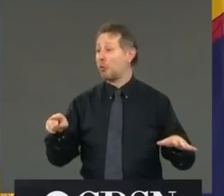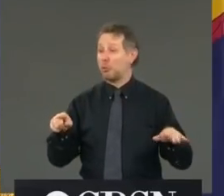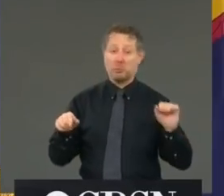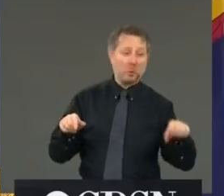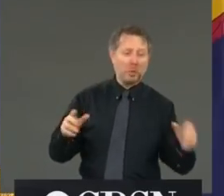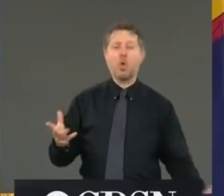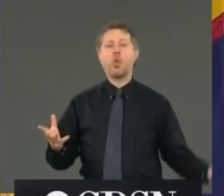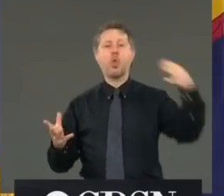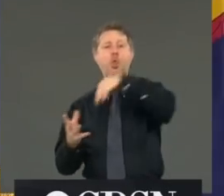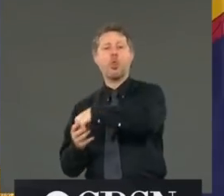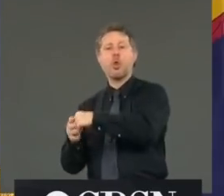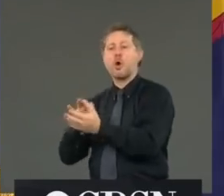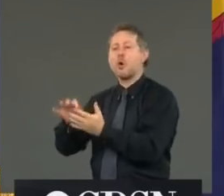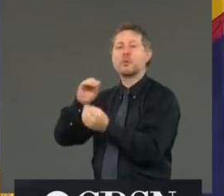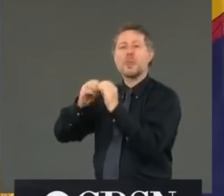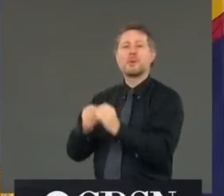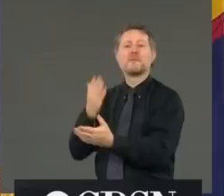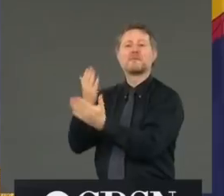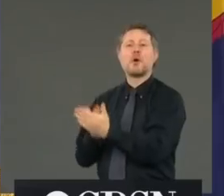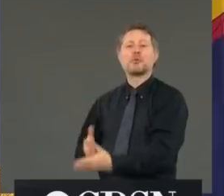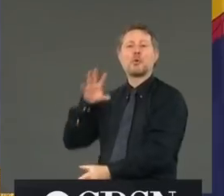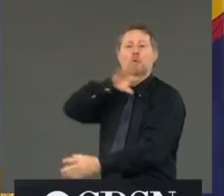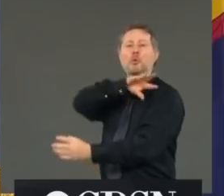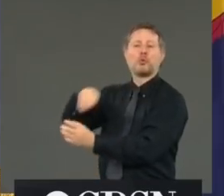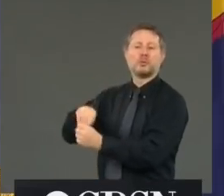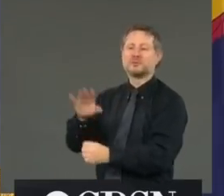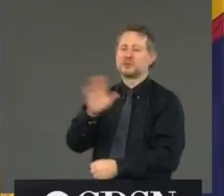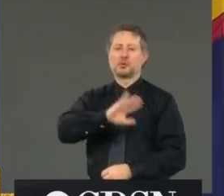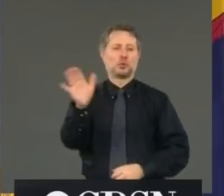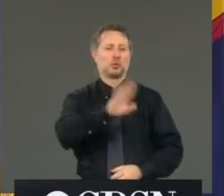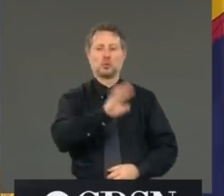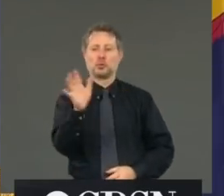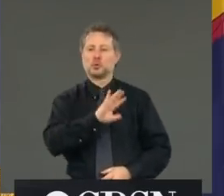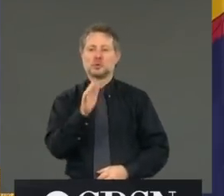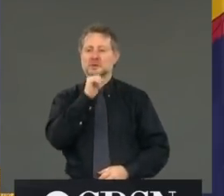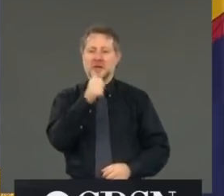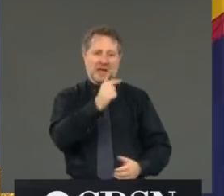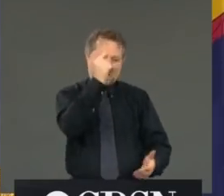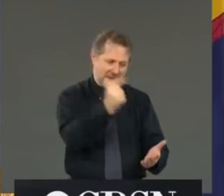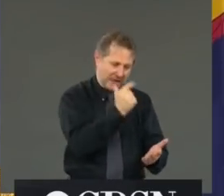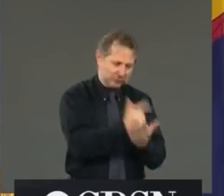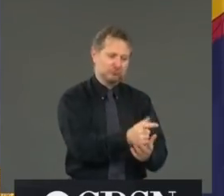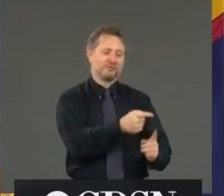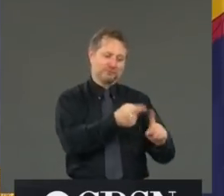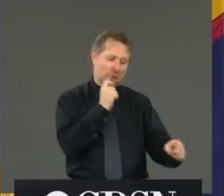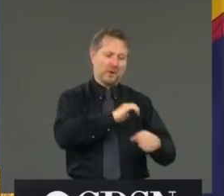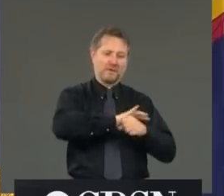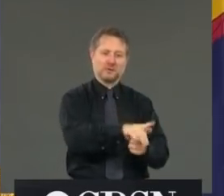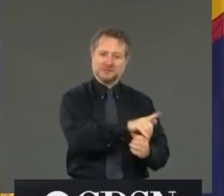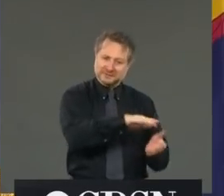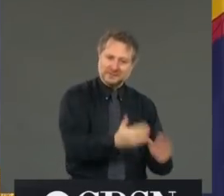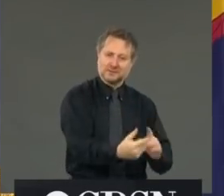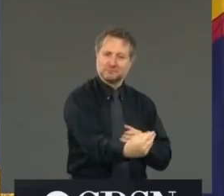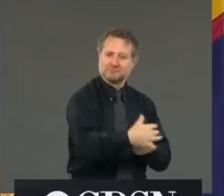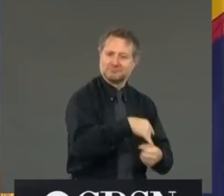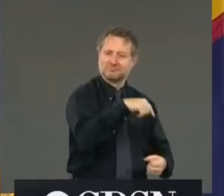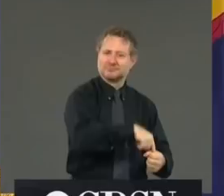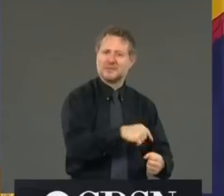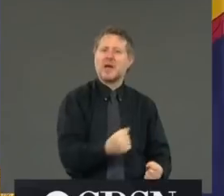PROBABLE DEATHS FROM COVID. THEY ARE TWO DIFFERENT ANSWERS, AND THEY'RE TWO DIFFERENT QUESTIONS.